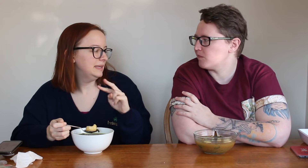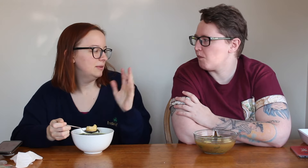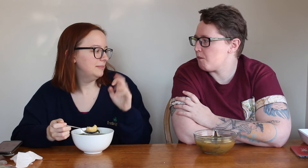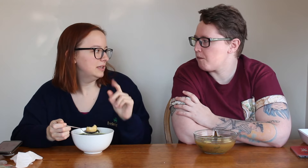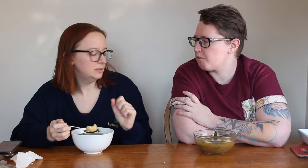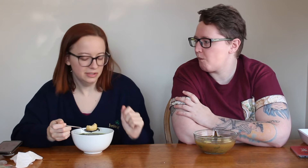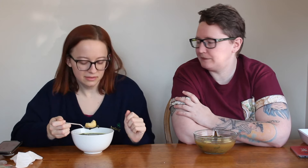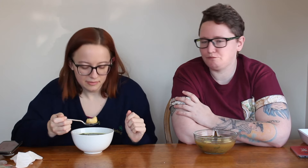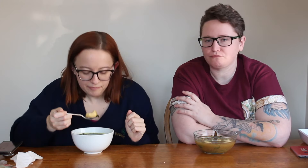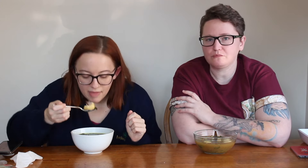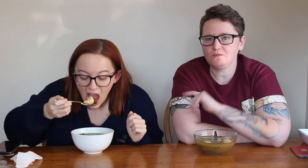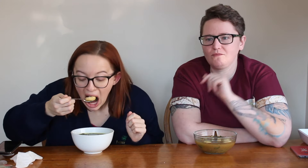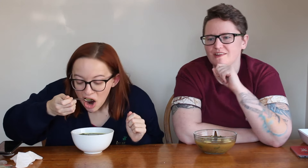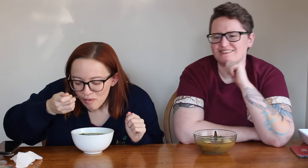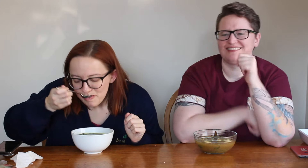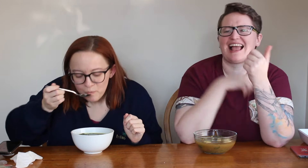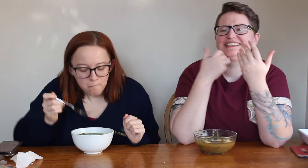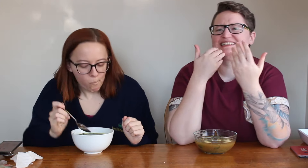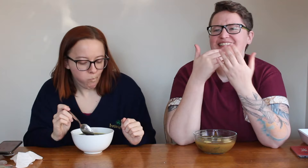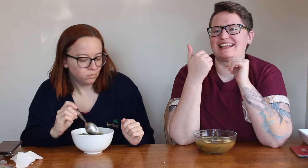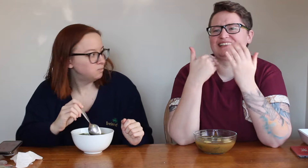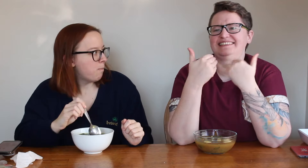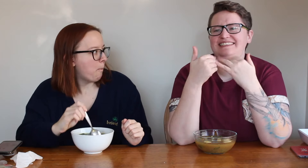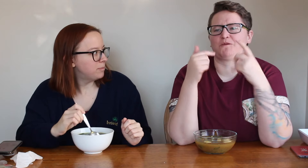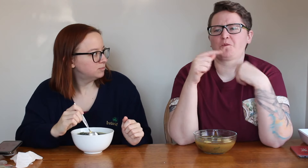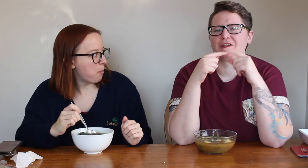Drop him off the babysitter that wasn't her, Or you know one of the grandparents. I was so